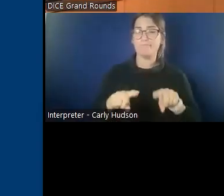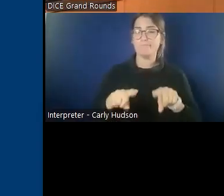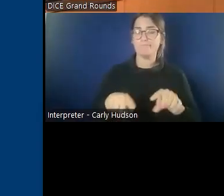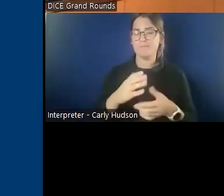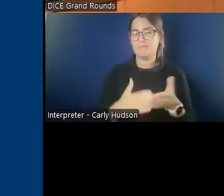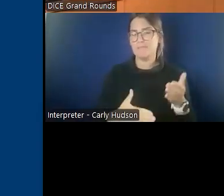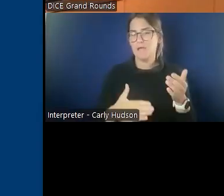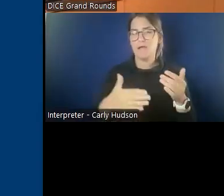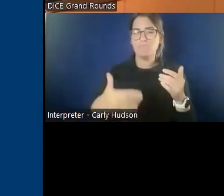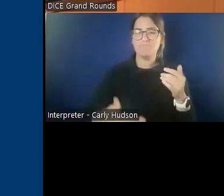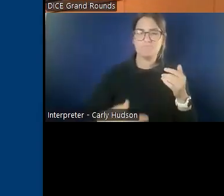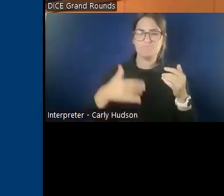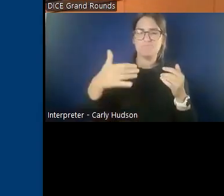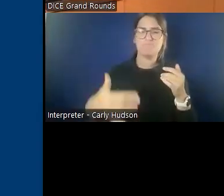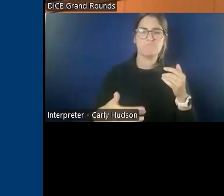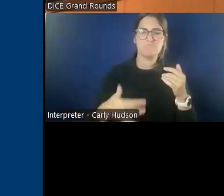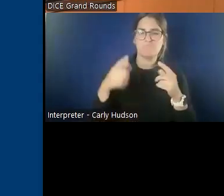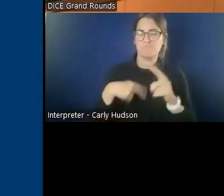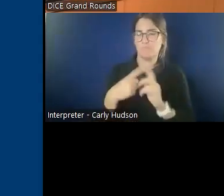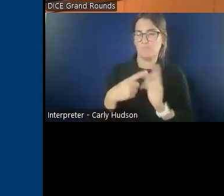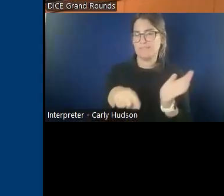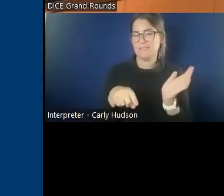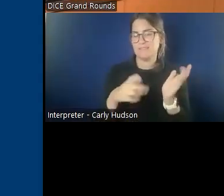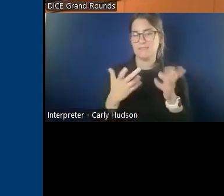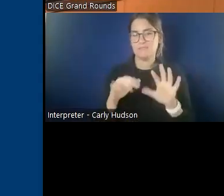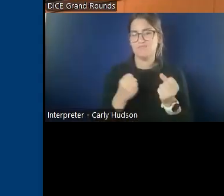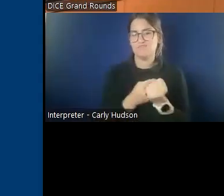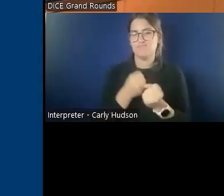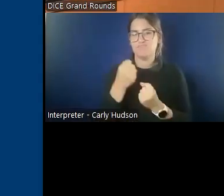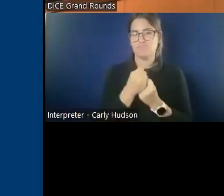in as needed um we're just there to kind of support each other in in whatever way we can